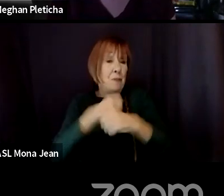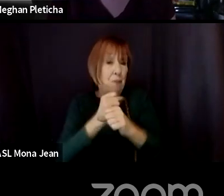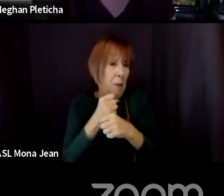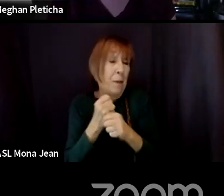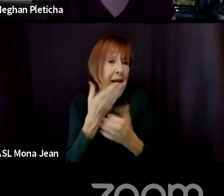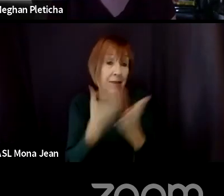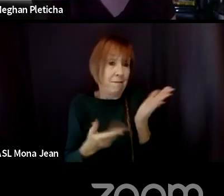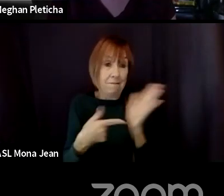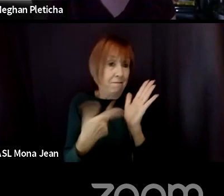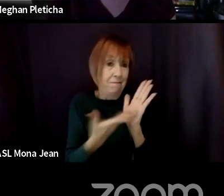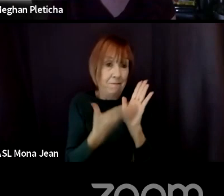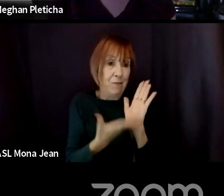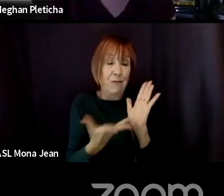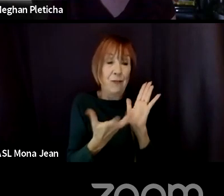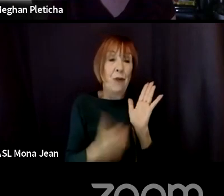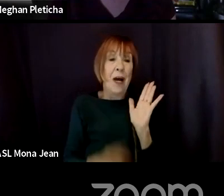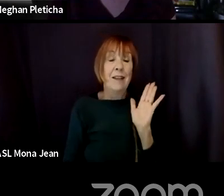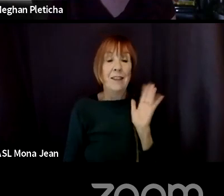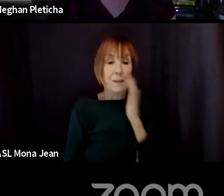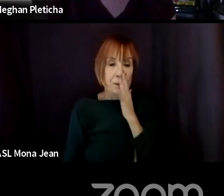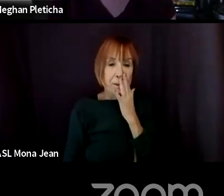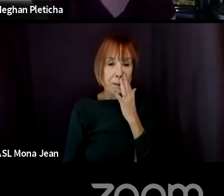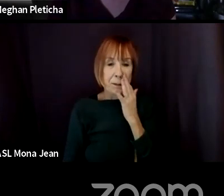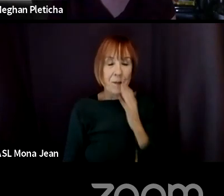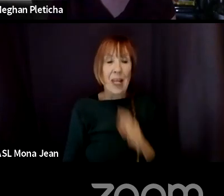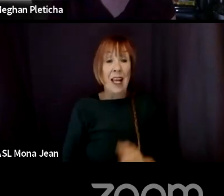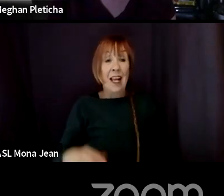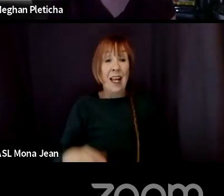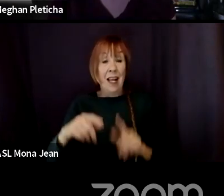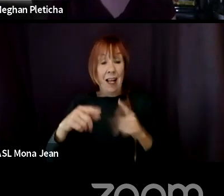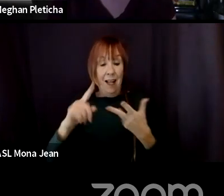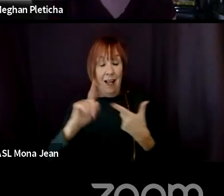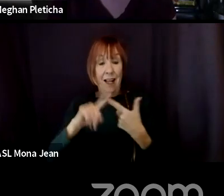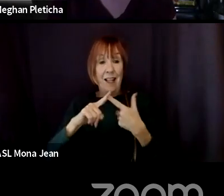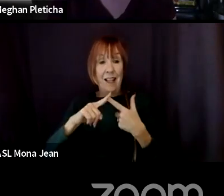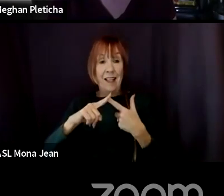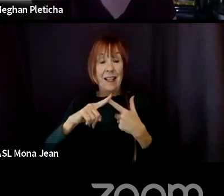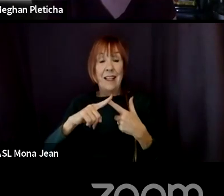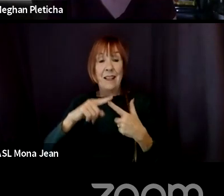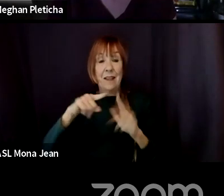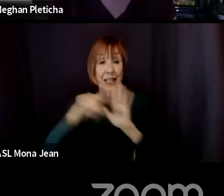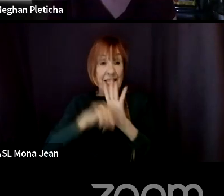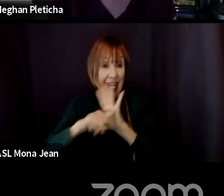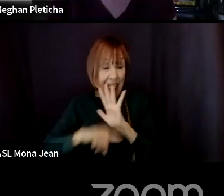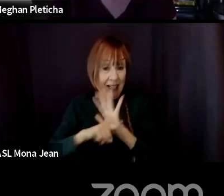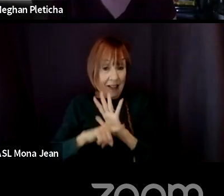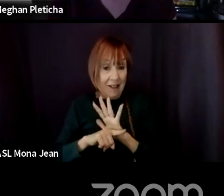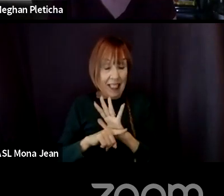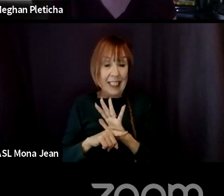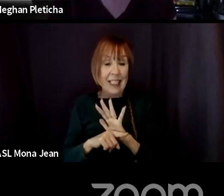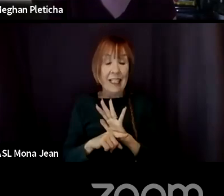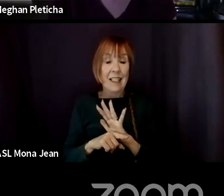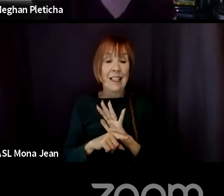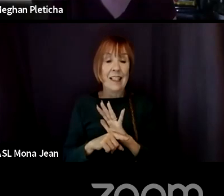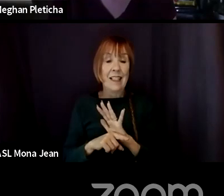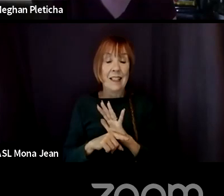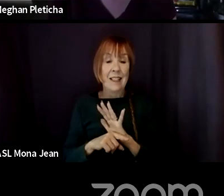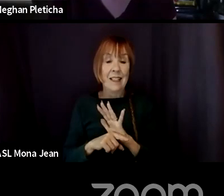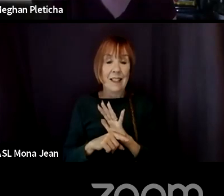(clears throat) I think a mistake that I am often guilty of, is like knowing when to keep pushing and when to stop.